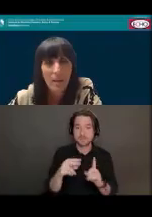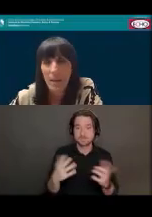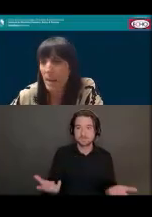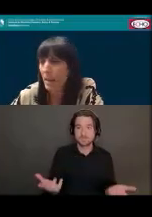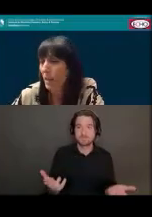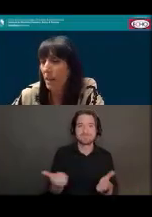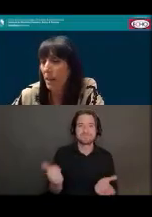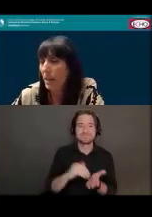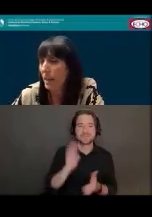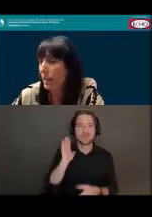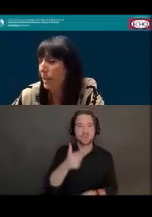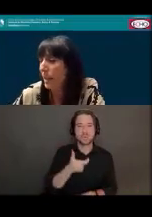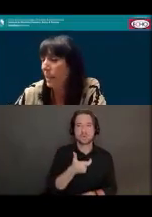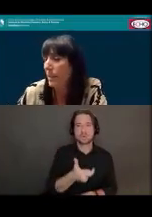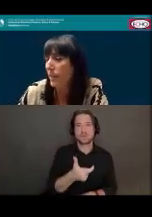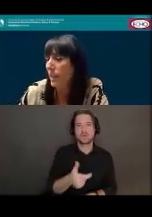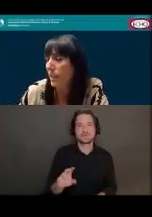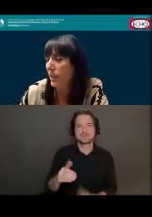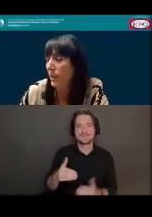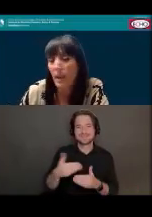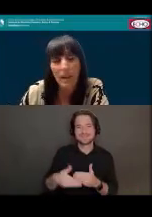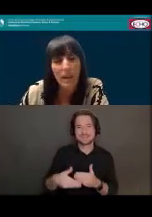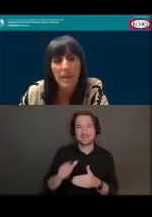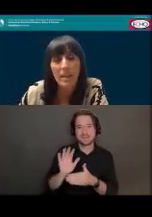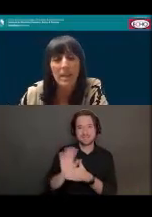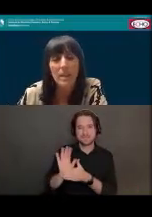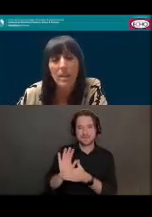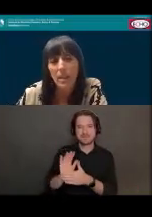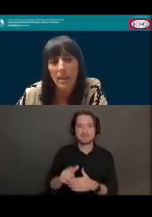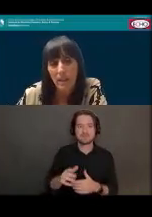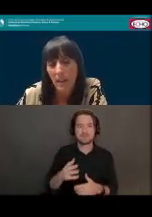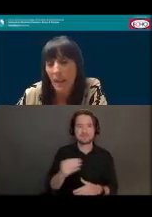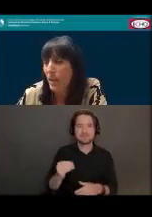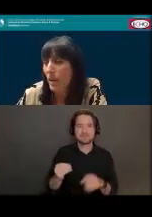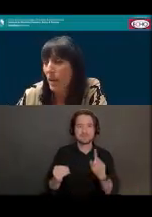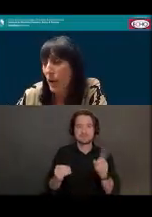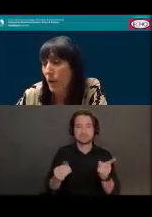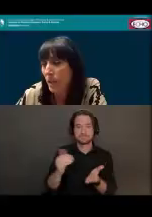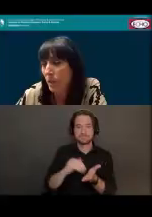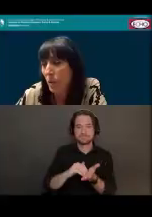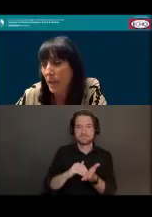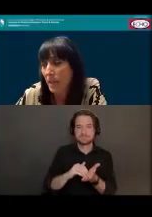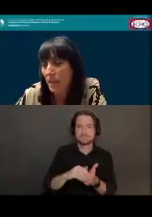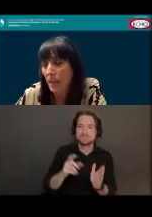going to watch this next video and again, notice what